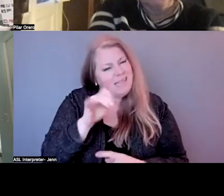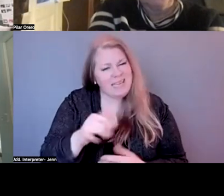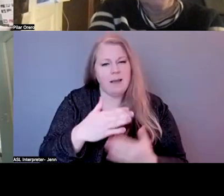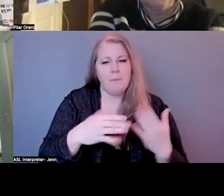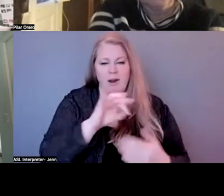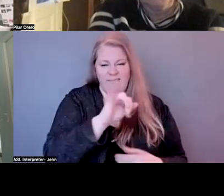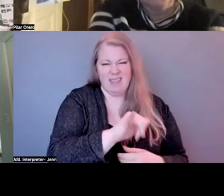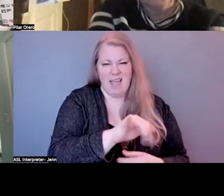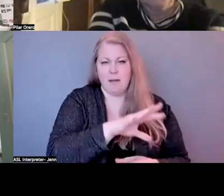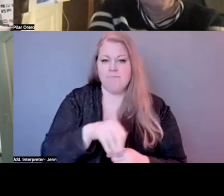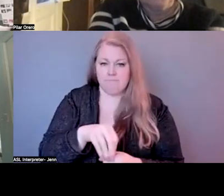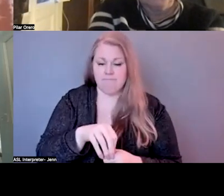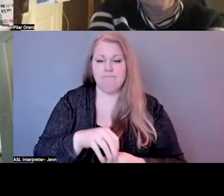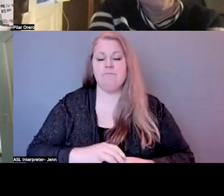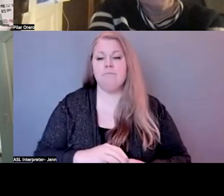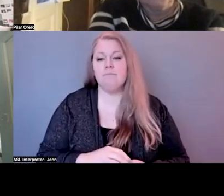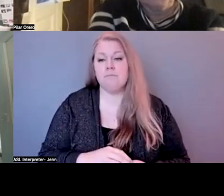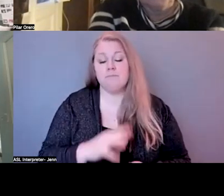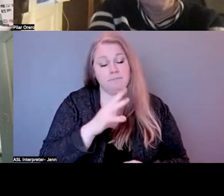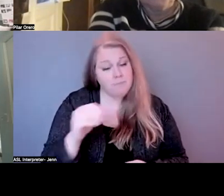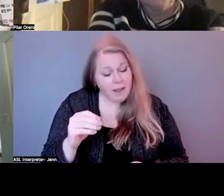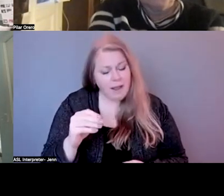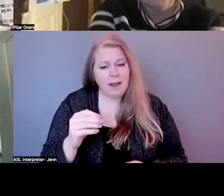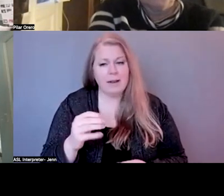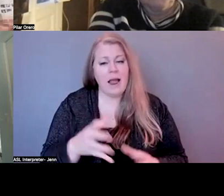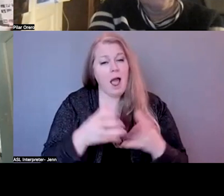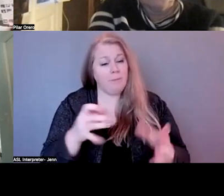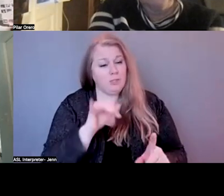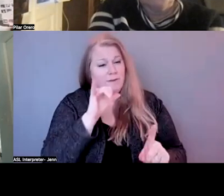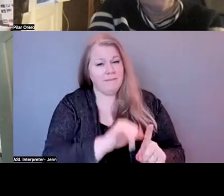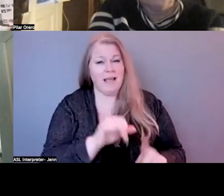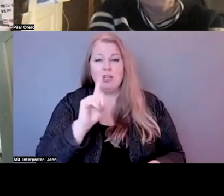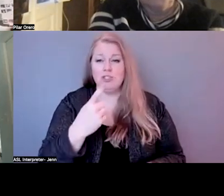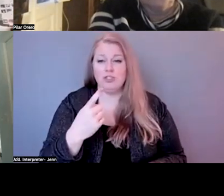And what would be interesting is how much of that is just pervasive across any type